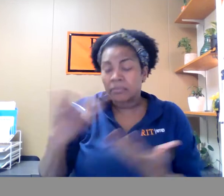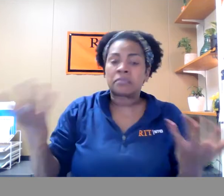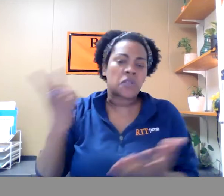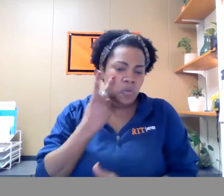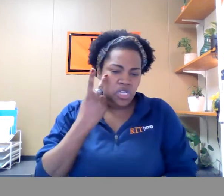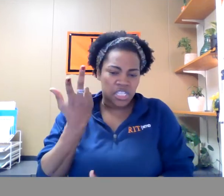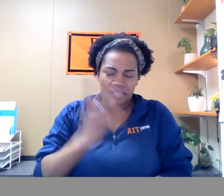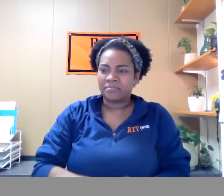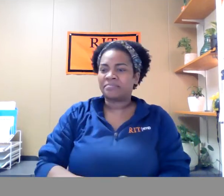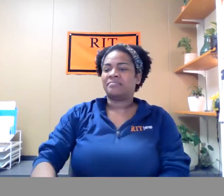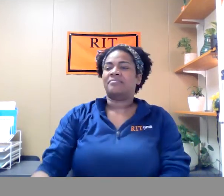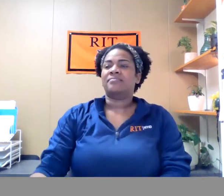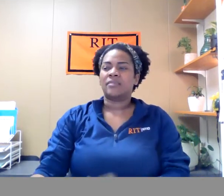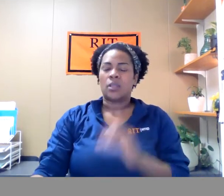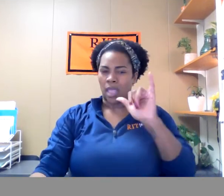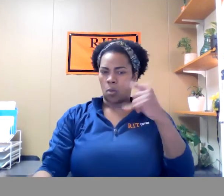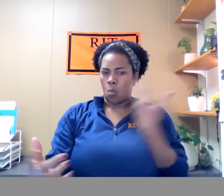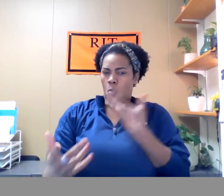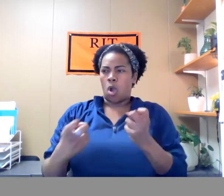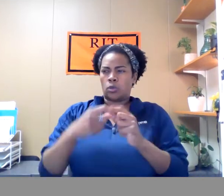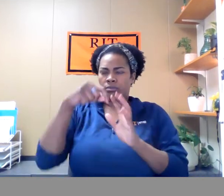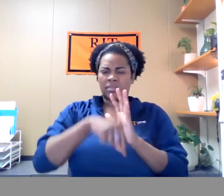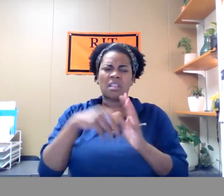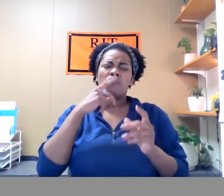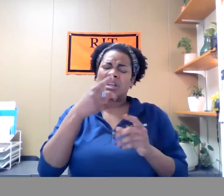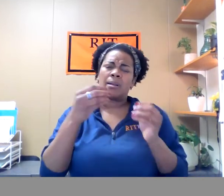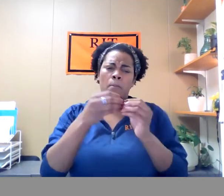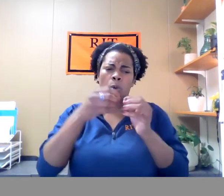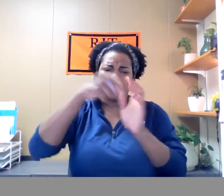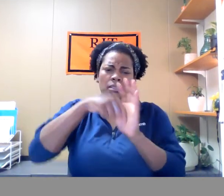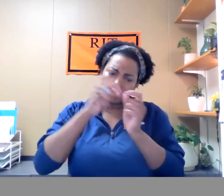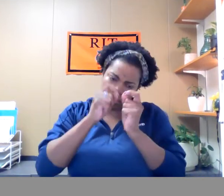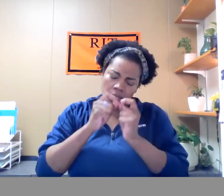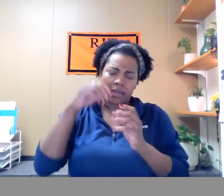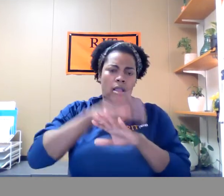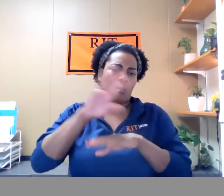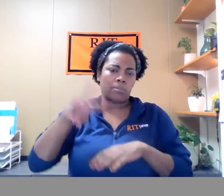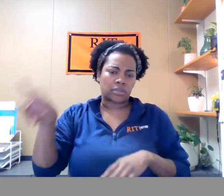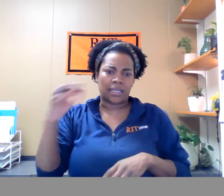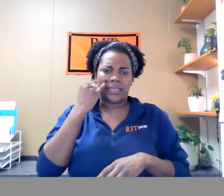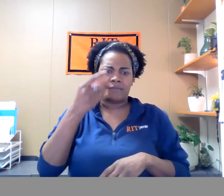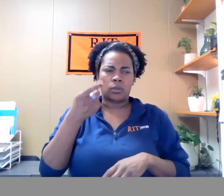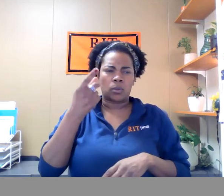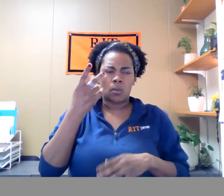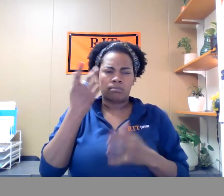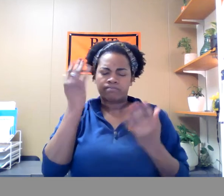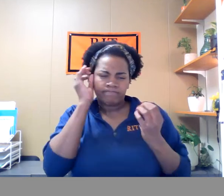your cost structure or how much you'll be profiting. So I want to go a little bit more in-depth and explain the details.